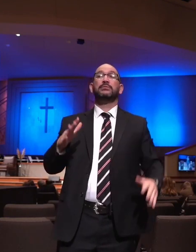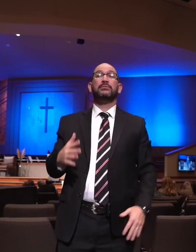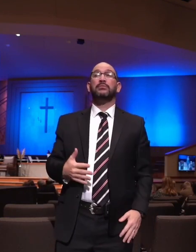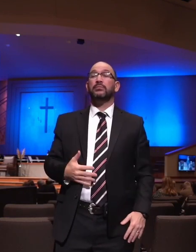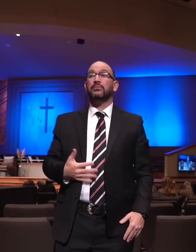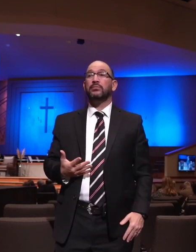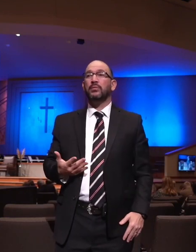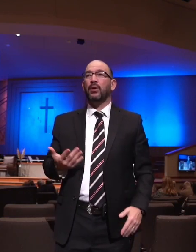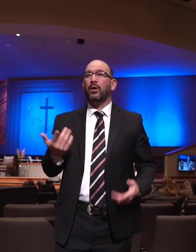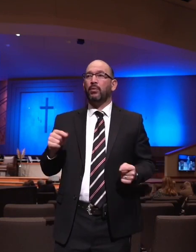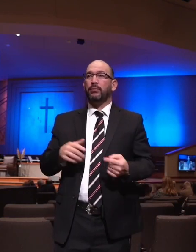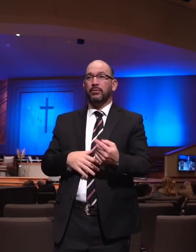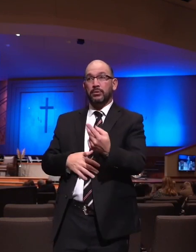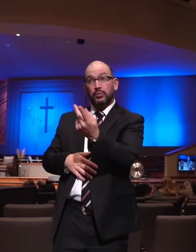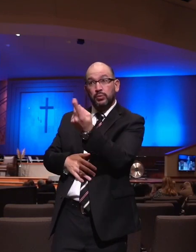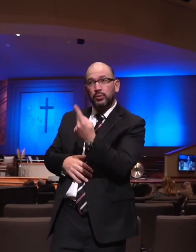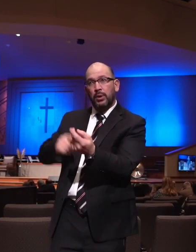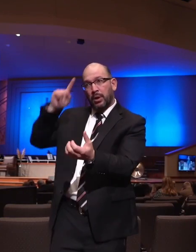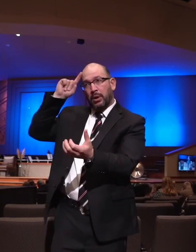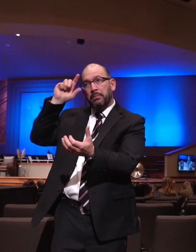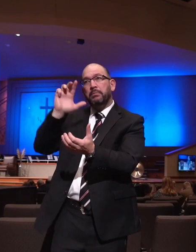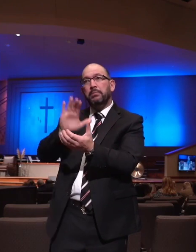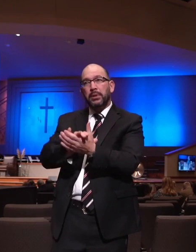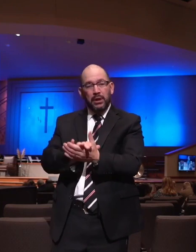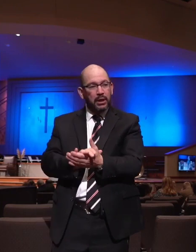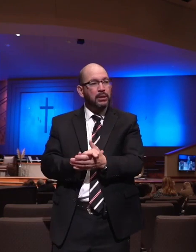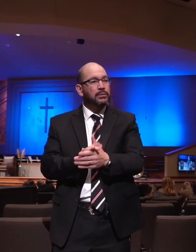when people believe they're going to get saved